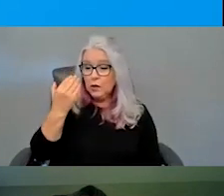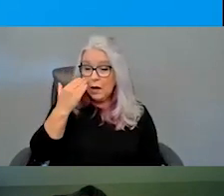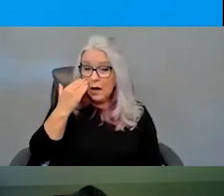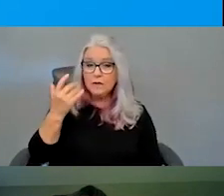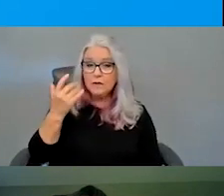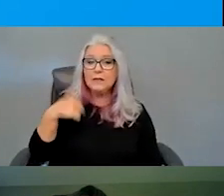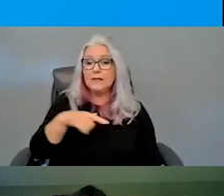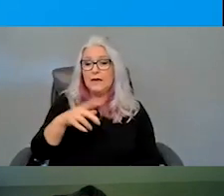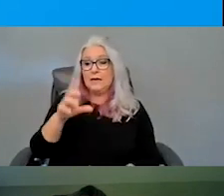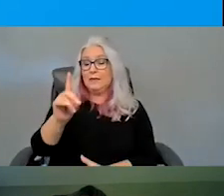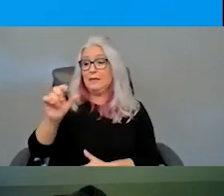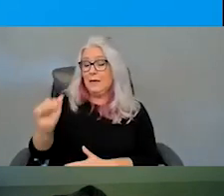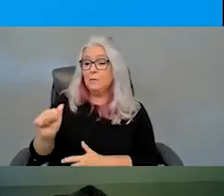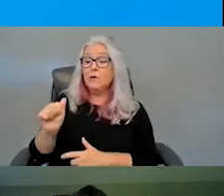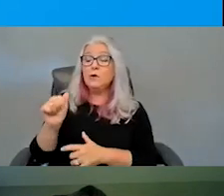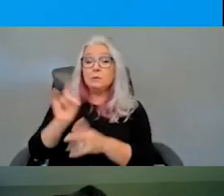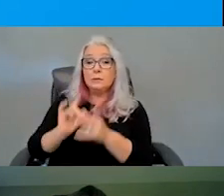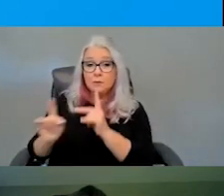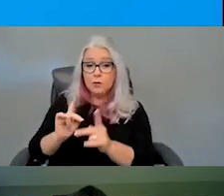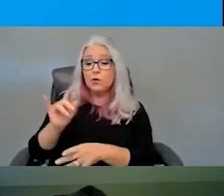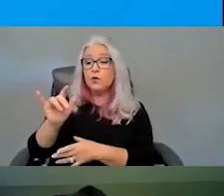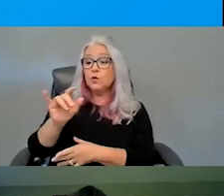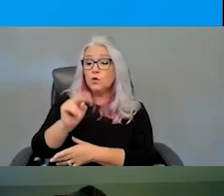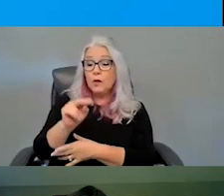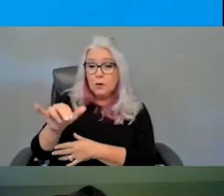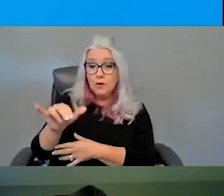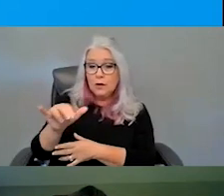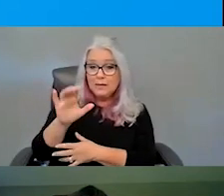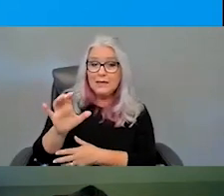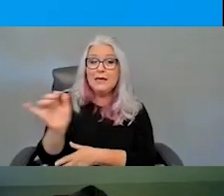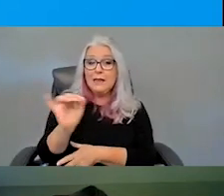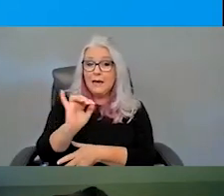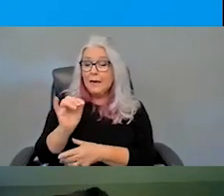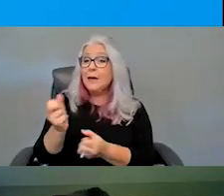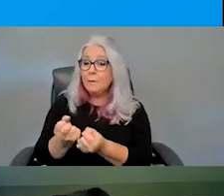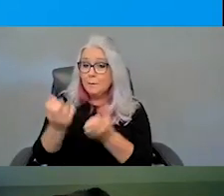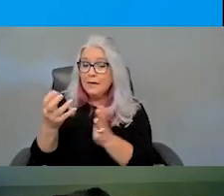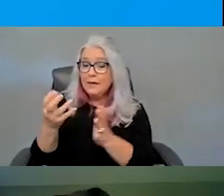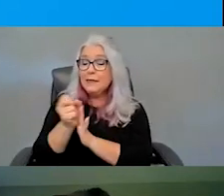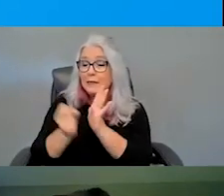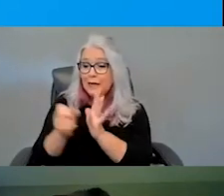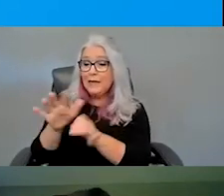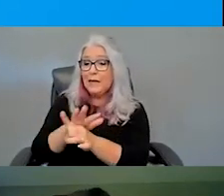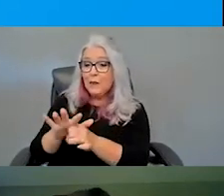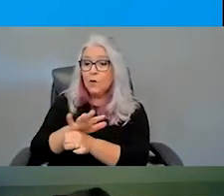emergencies, New York City emergency plans like many state and emergency plans throughout the nation fail to do so. He